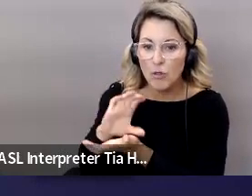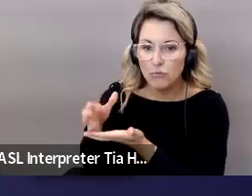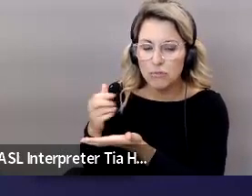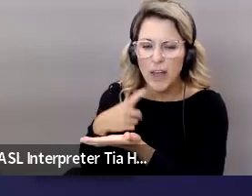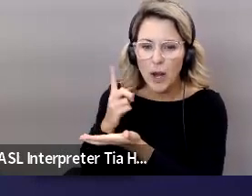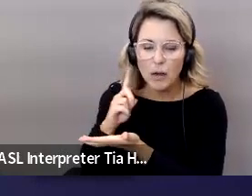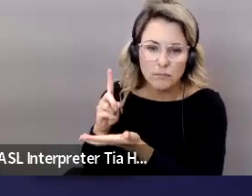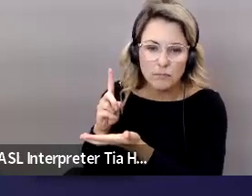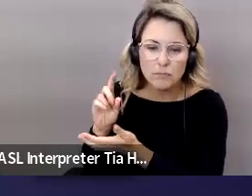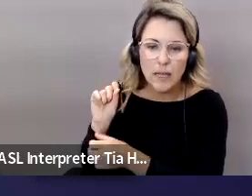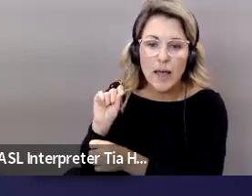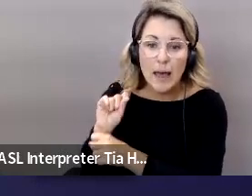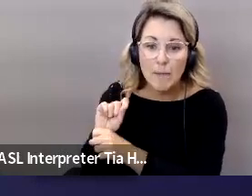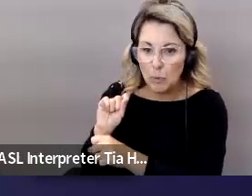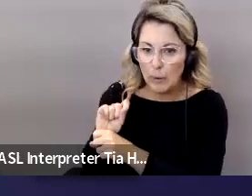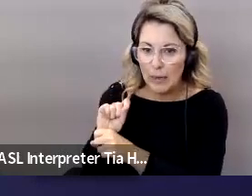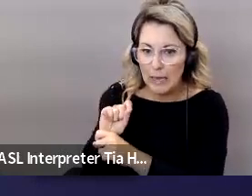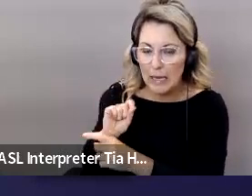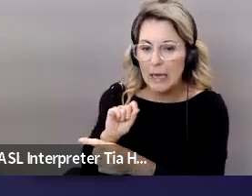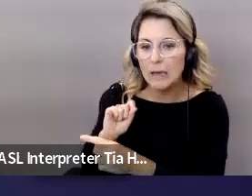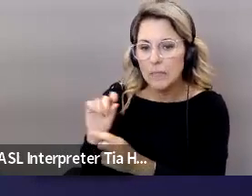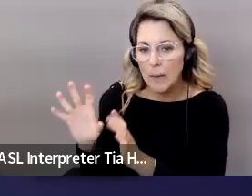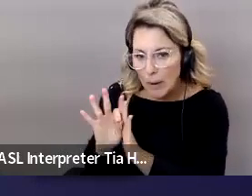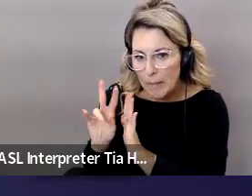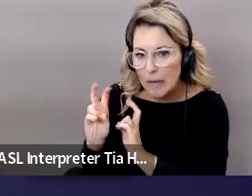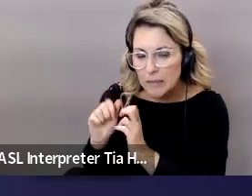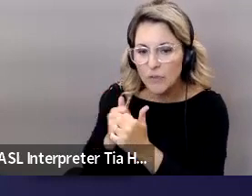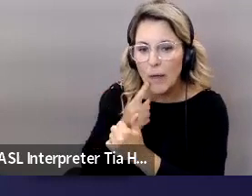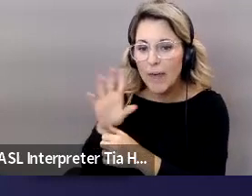their employee appointment to account for them working on the grant. So, they're not actually